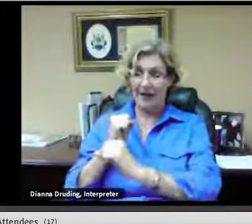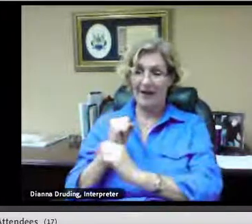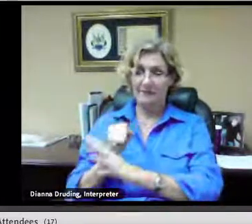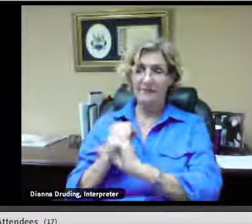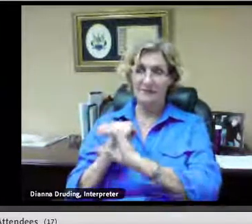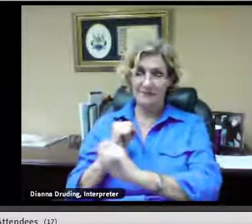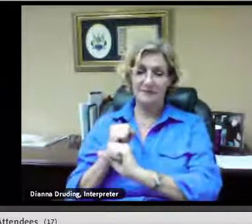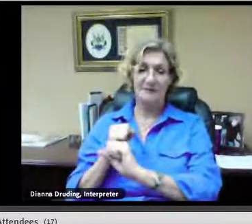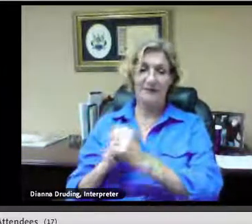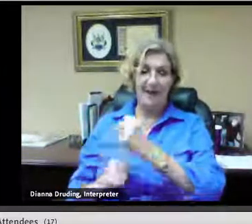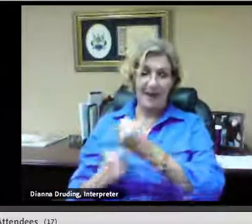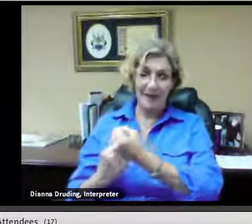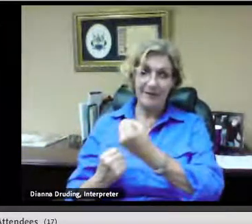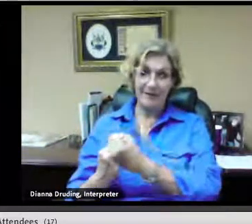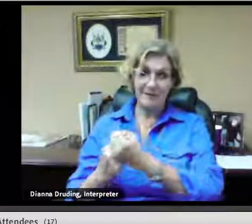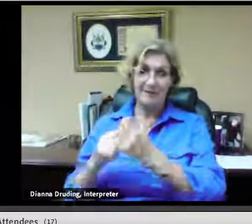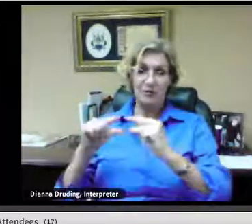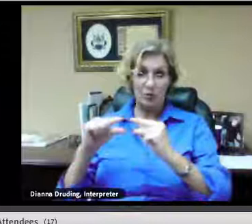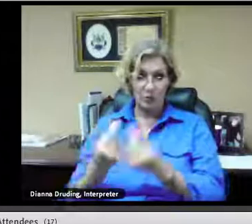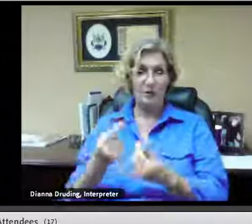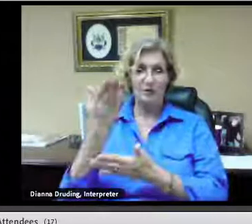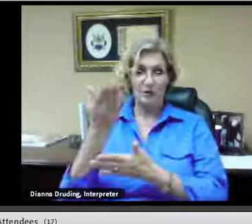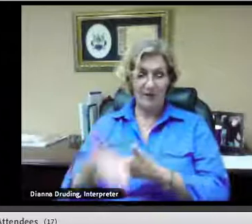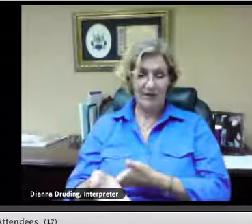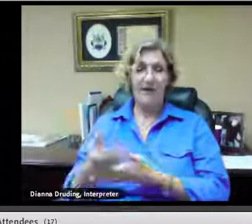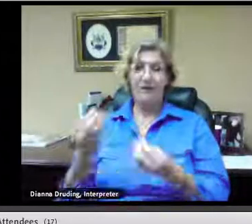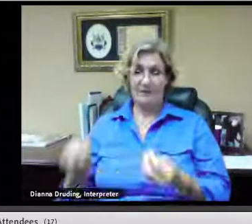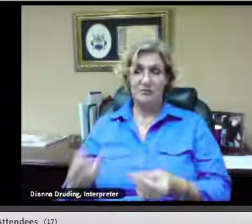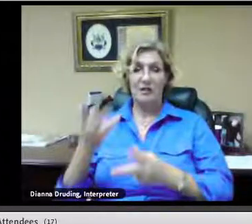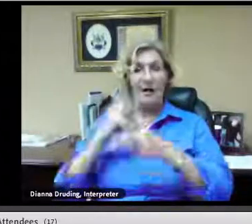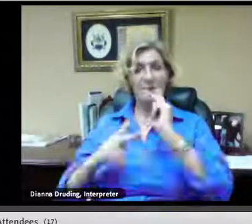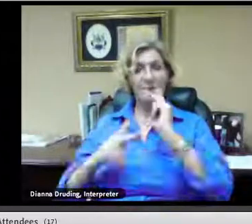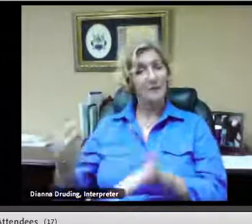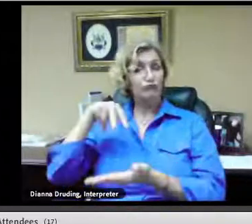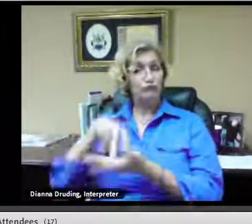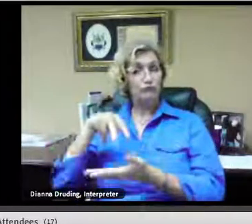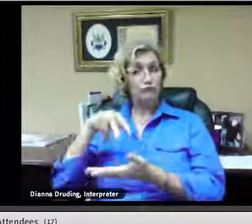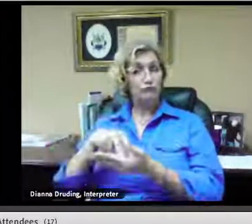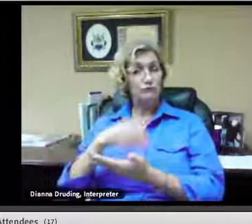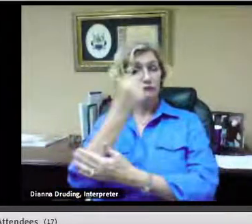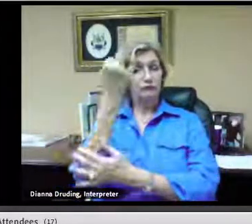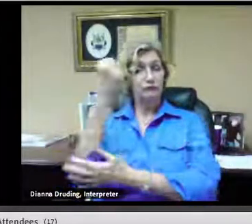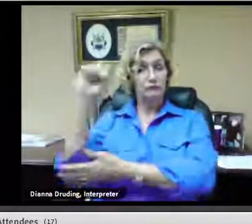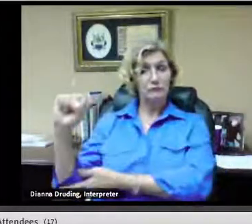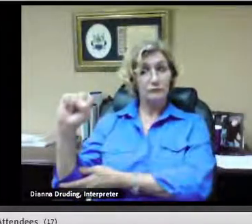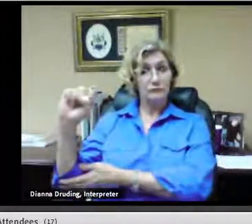and, you know, demand rights. [ Coughs ] Excuse me. I'm so sorry.